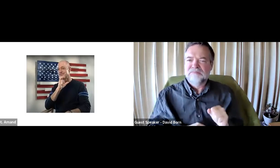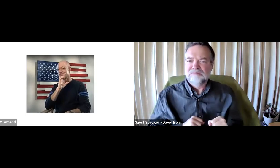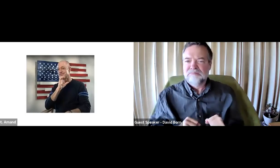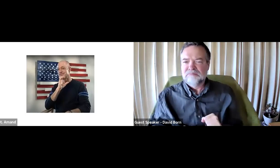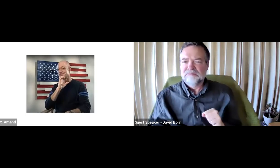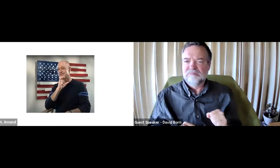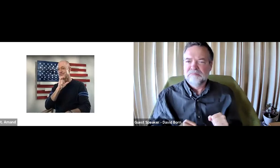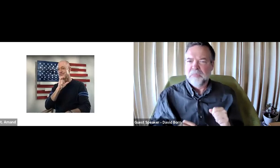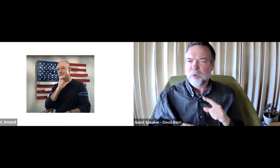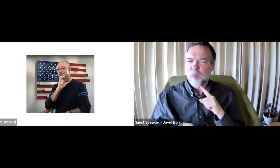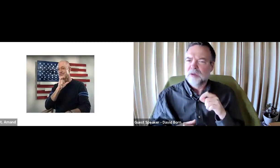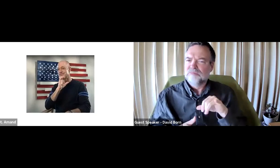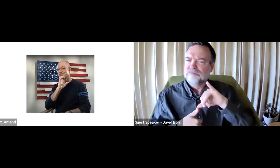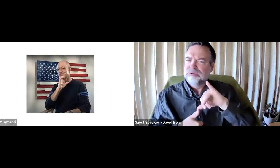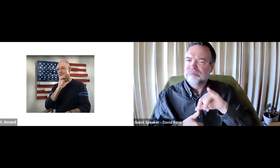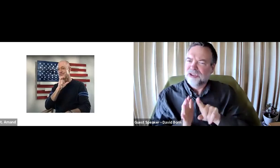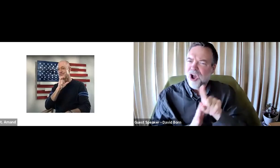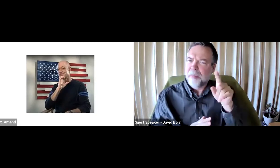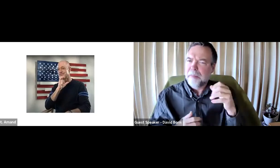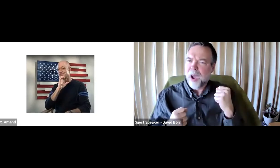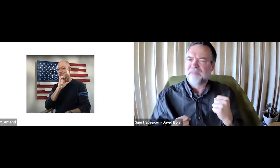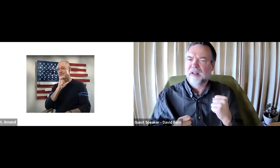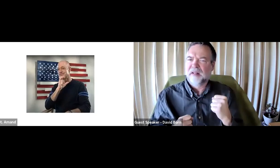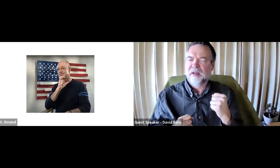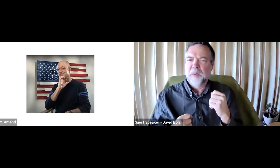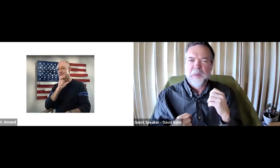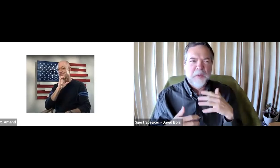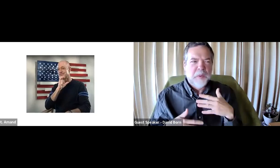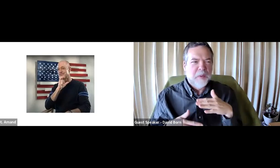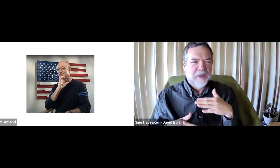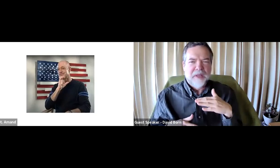He had poise and confidence and walked with that confidence, you know,